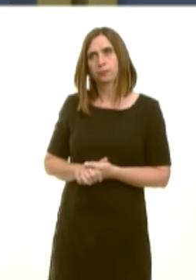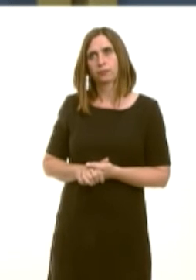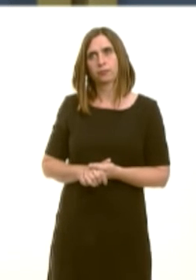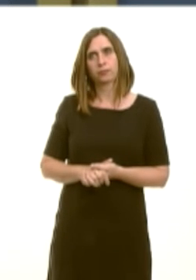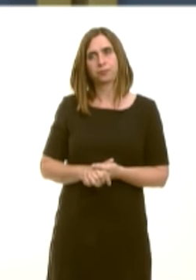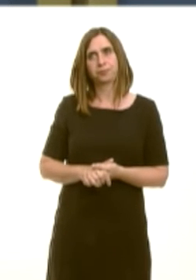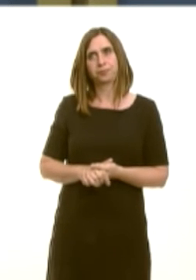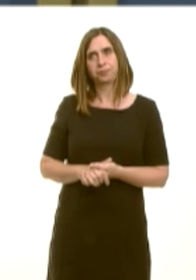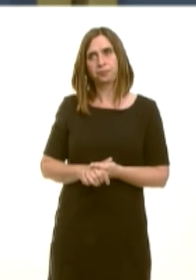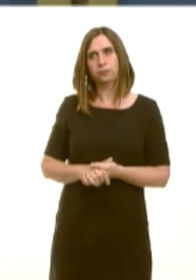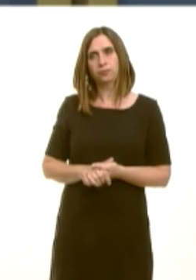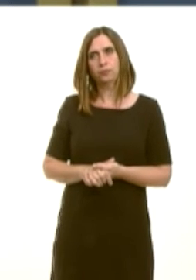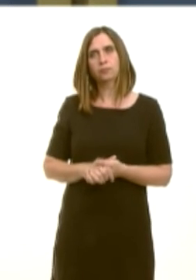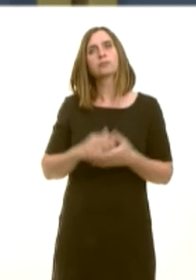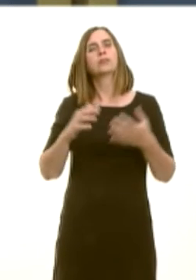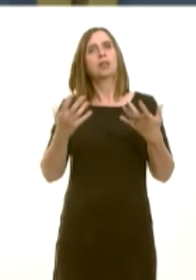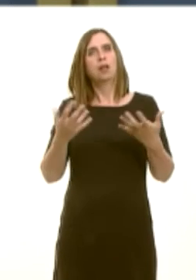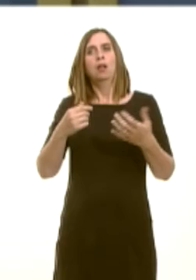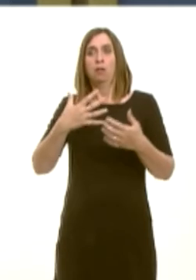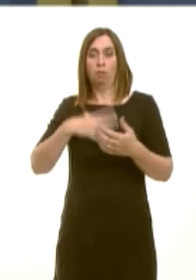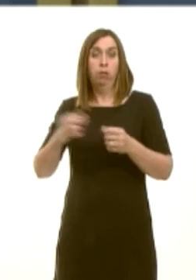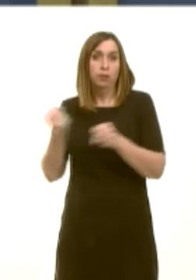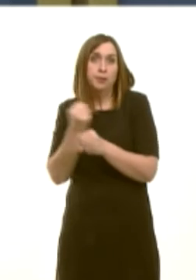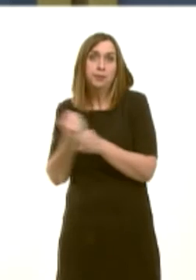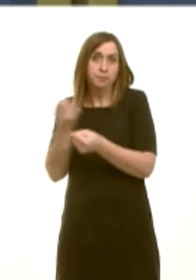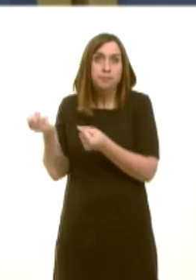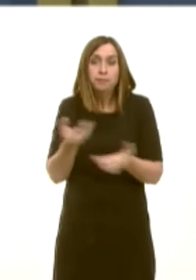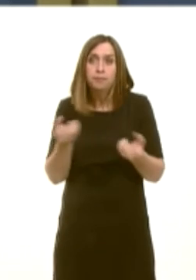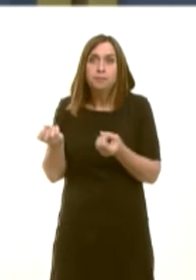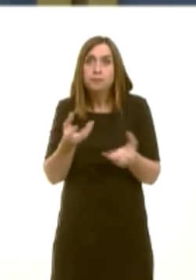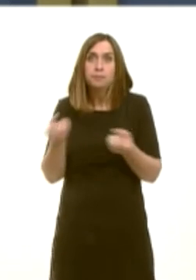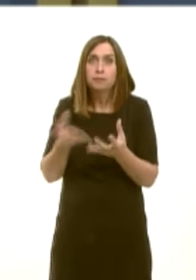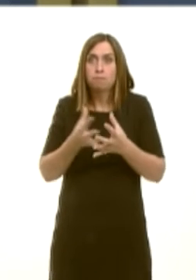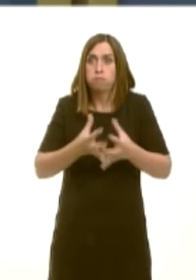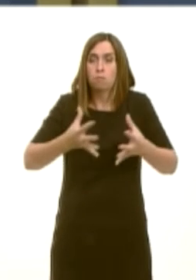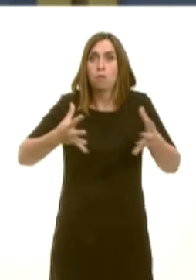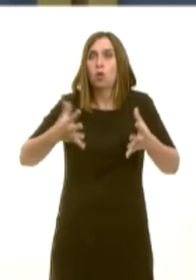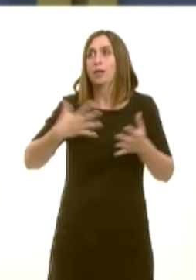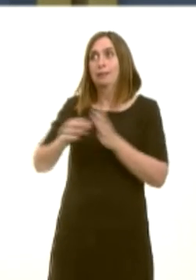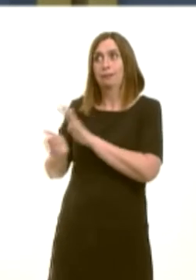the productivity gap is to improve our skills base. On a recent visit to Wylfa, I talked